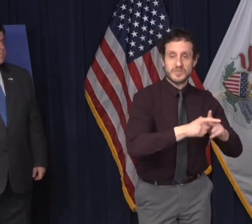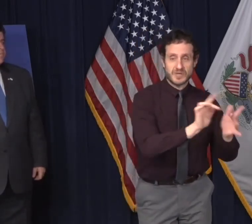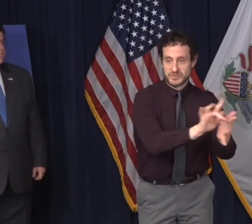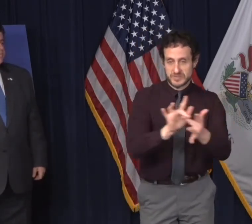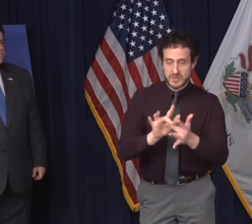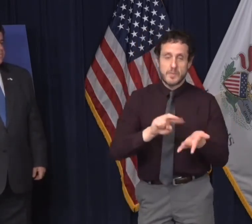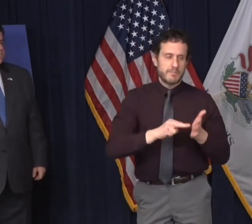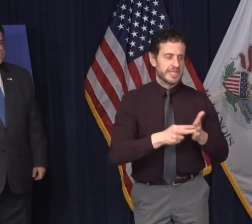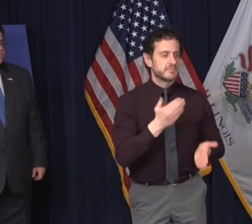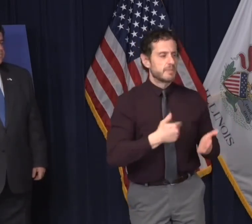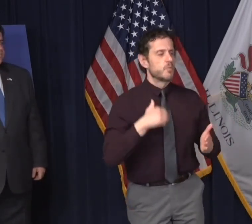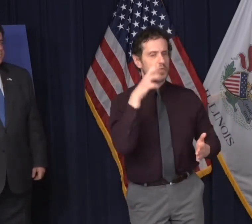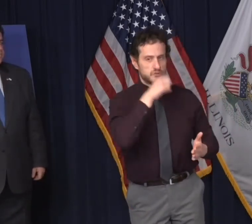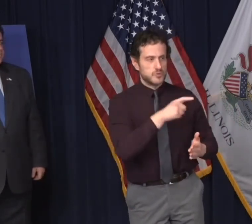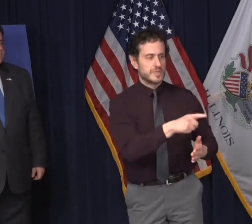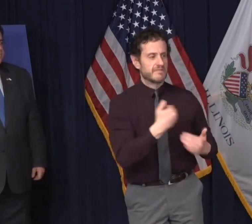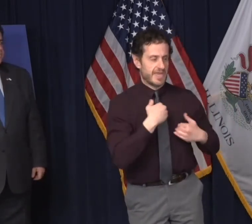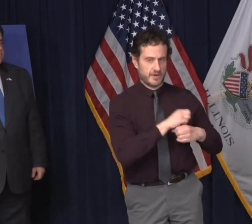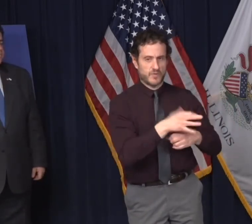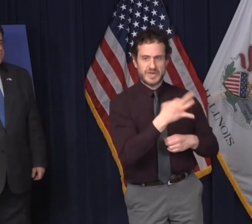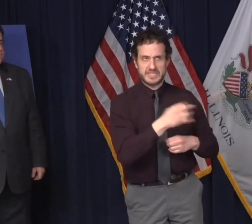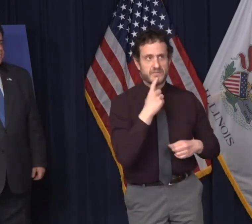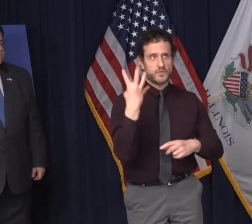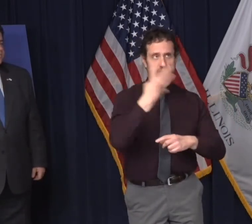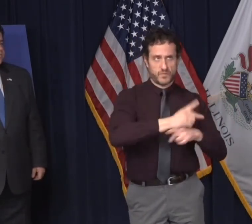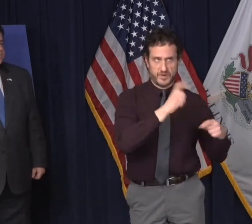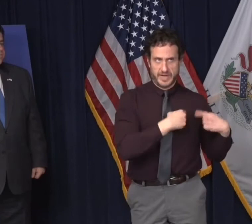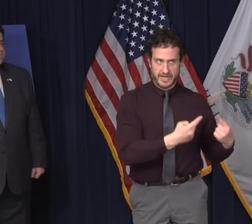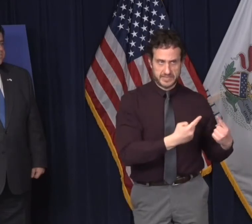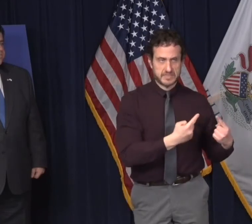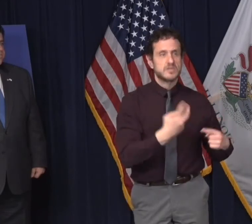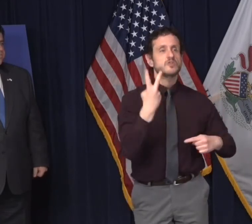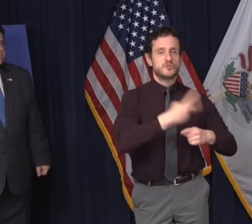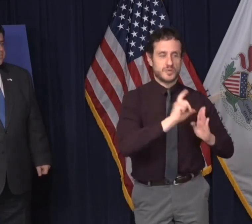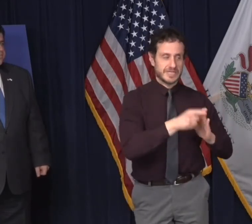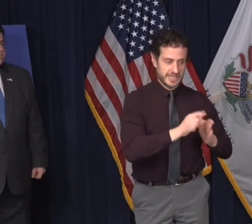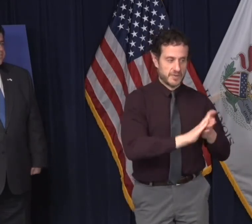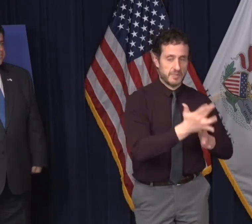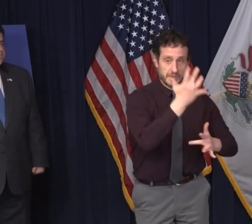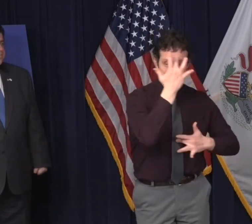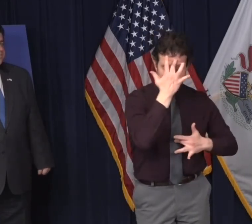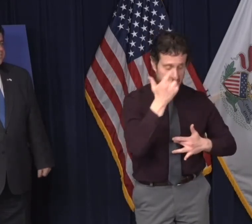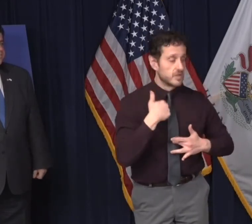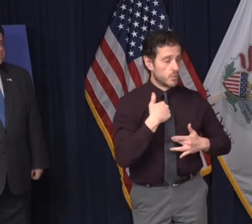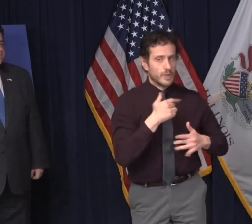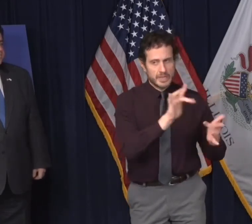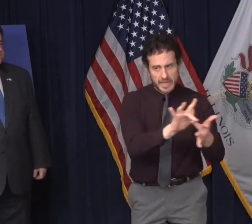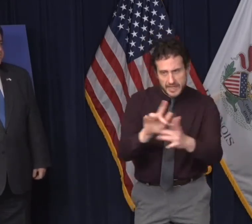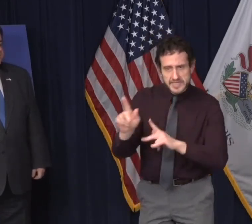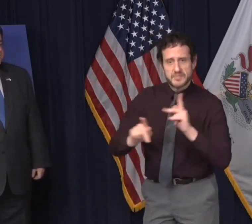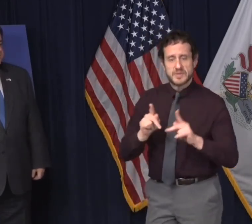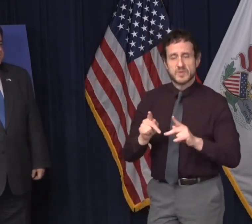AFTER SYMPTOM ONSET WHICH IS APPROXIMATELY FOUR DAYS AFTER INFECTIOUSNESS. WE ASSUME EACH INDEX CASE